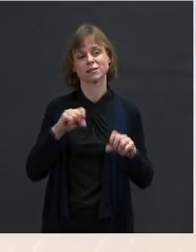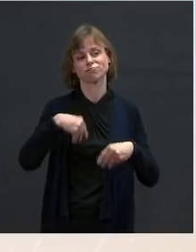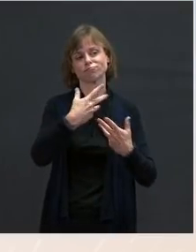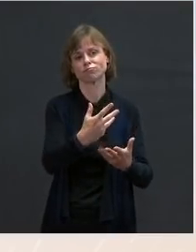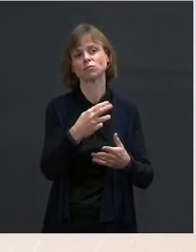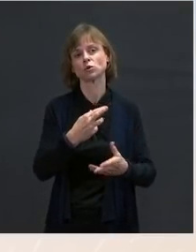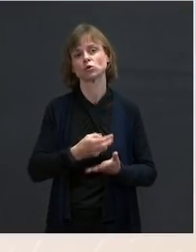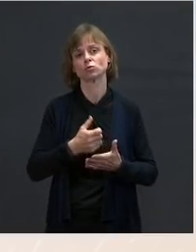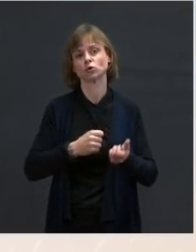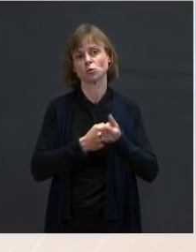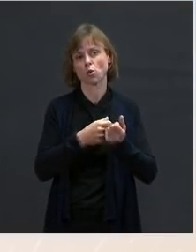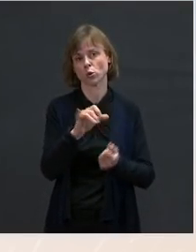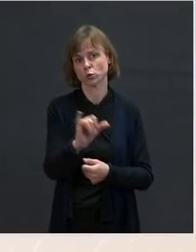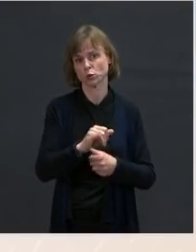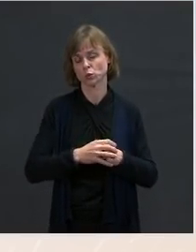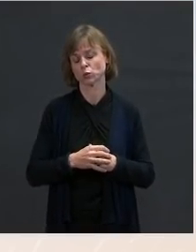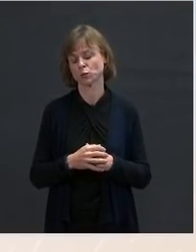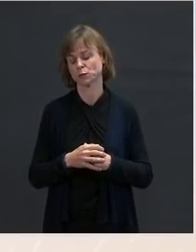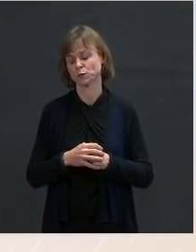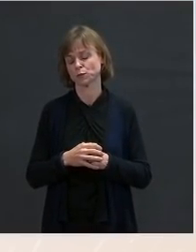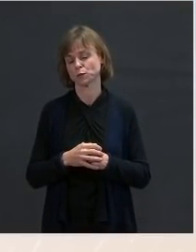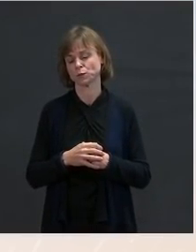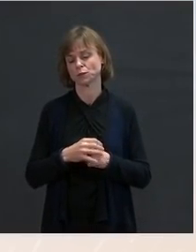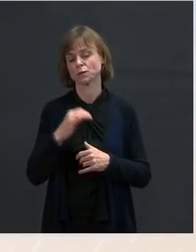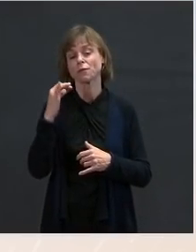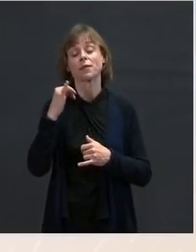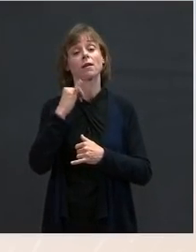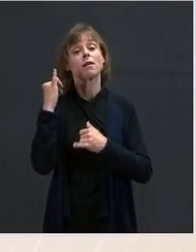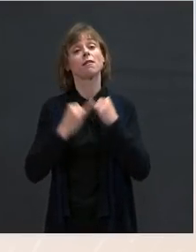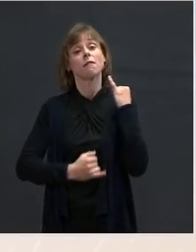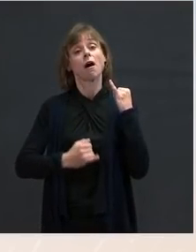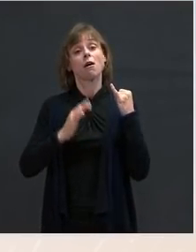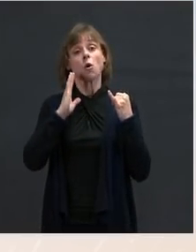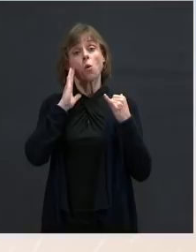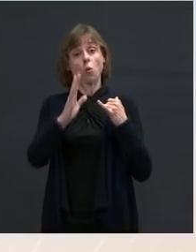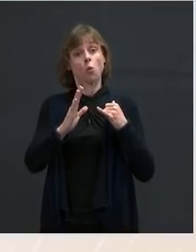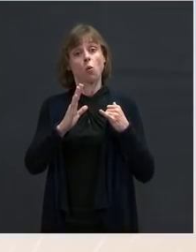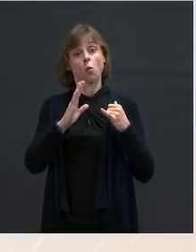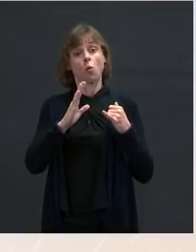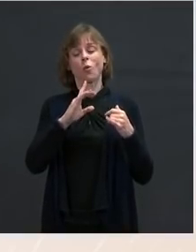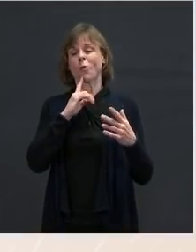will roll back restrictions that disproportionately impacted entrepreneurs of color from receiving relief,